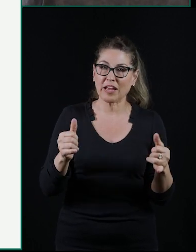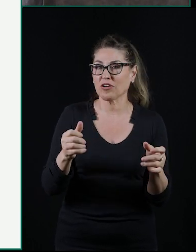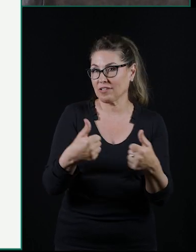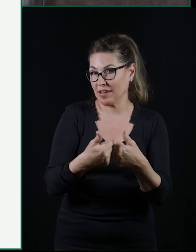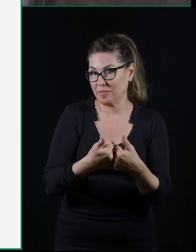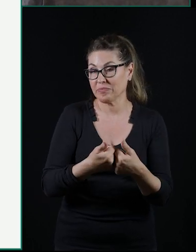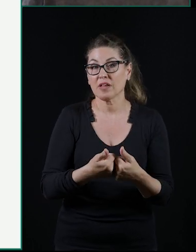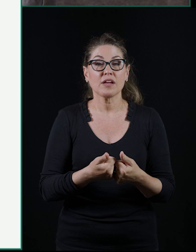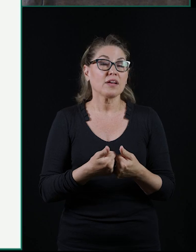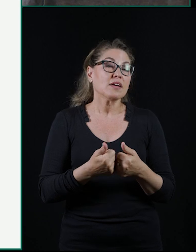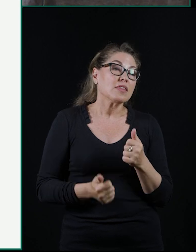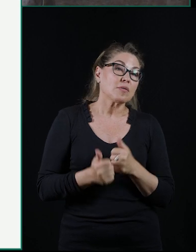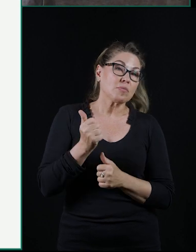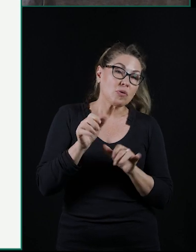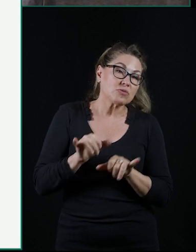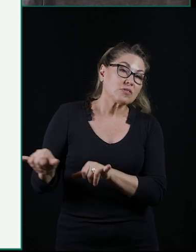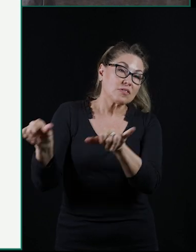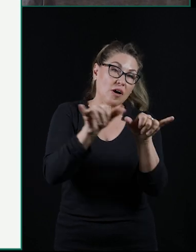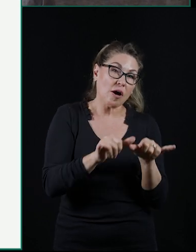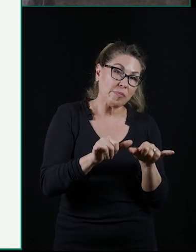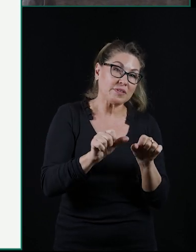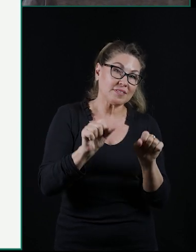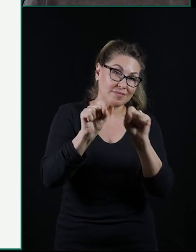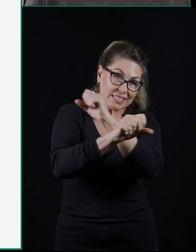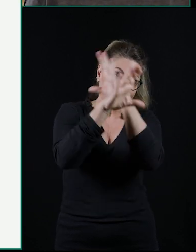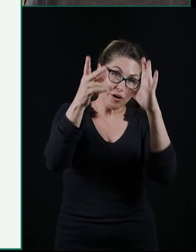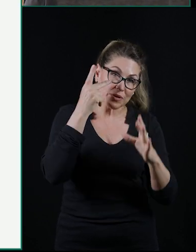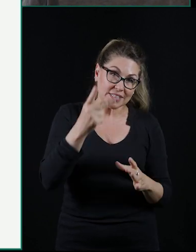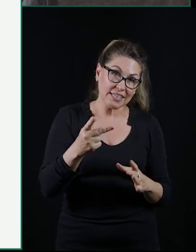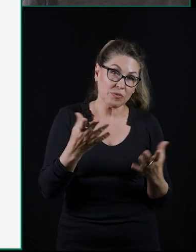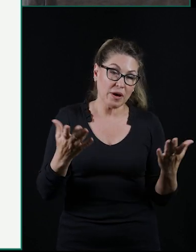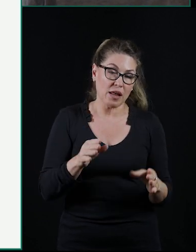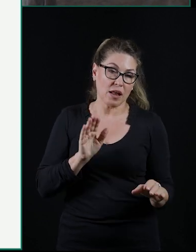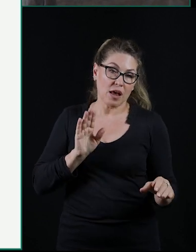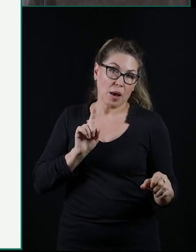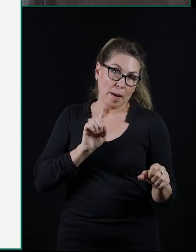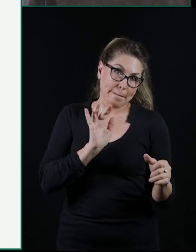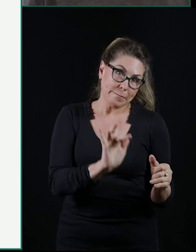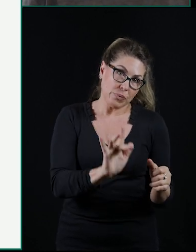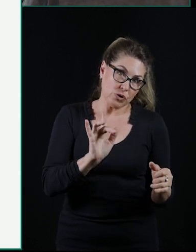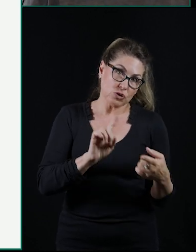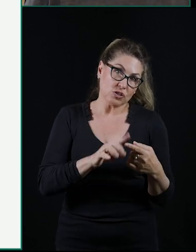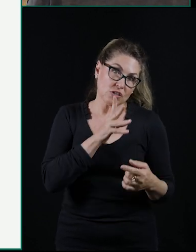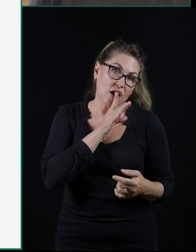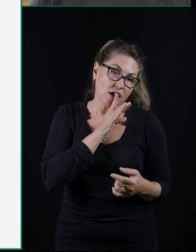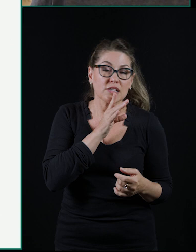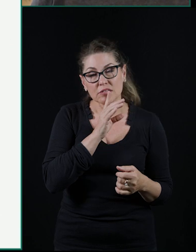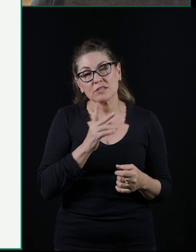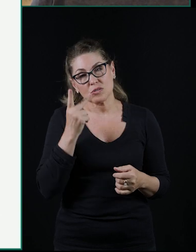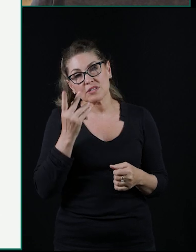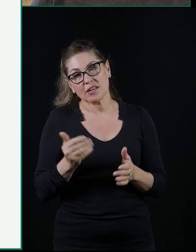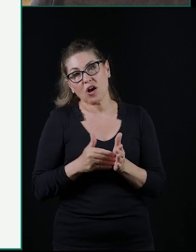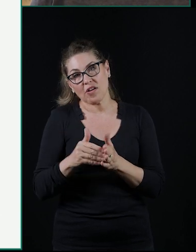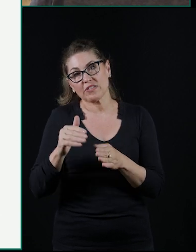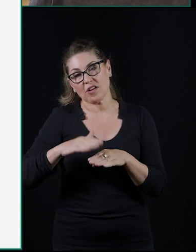So the most common scenarios that we see are push-to-talk. You see this often on PC, where you can hold